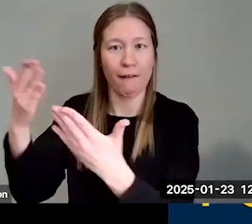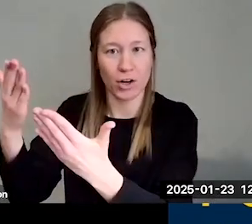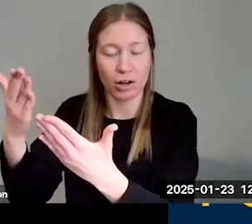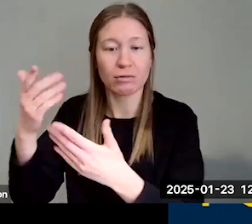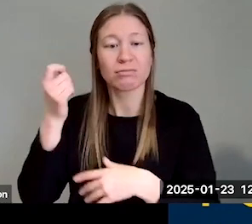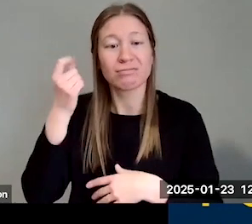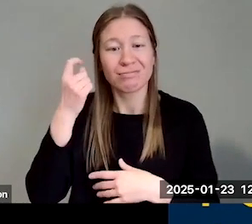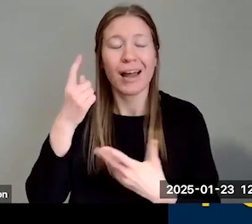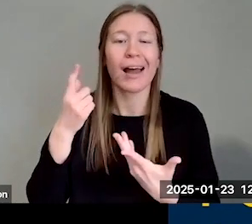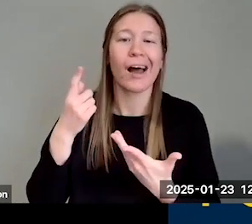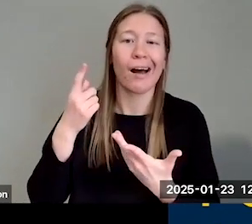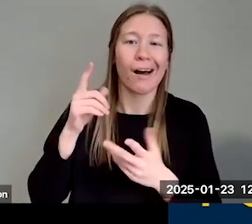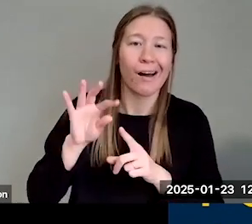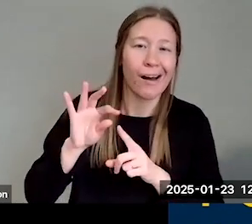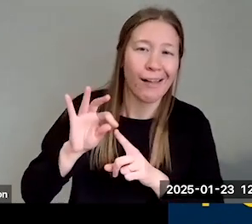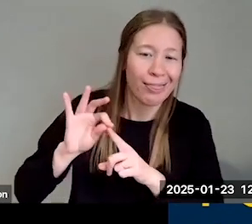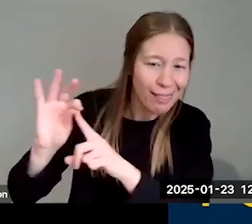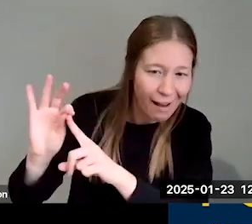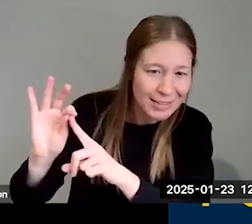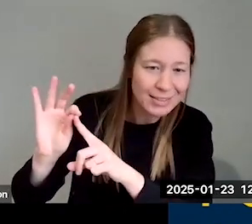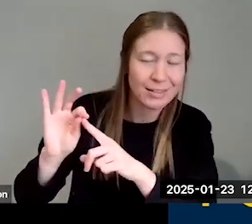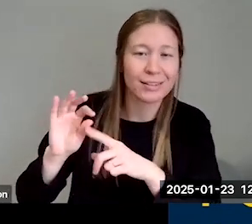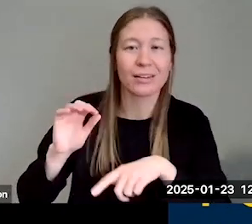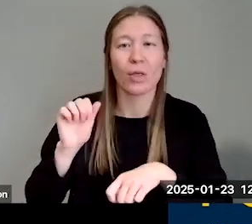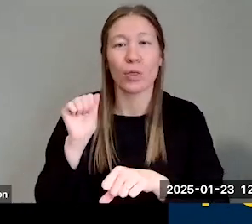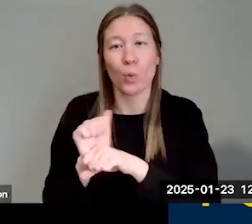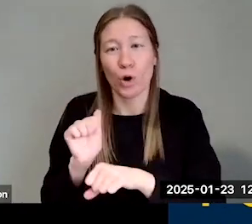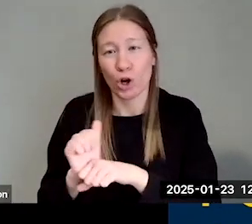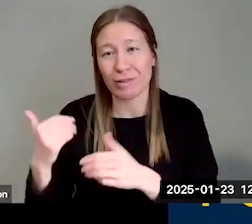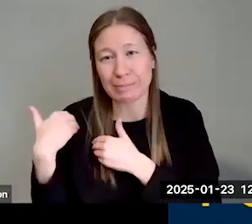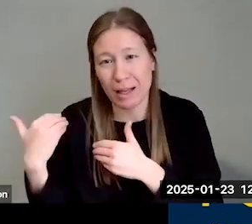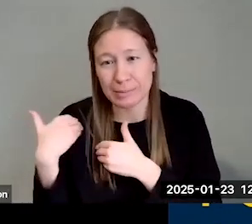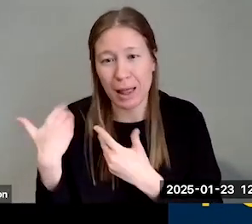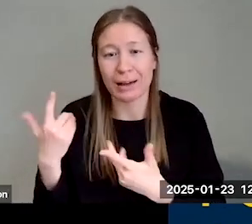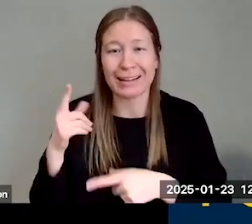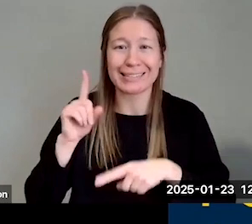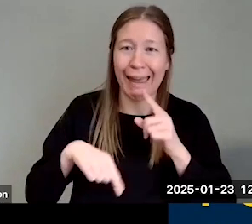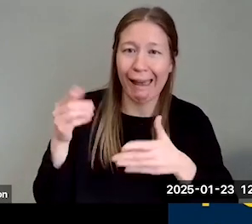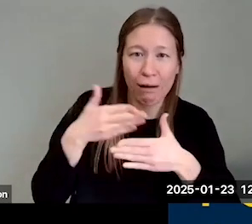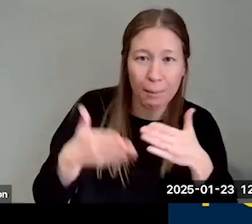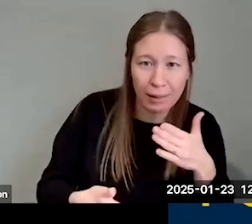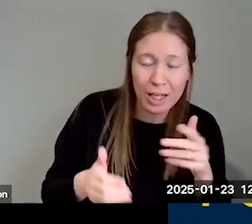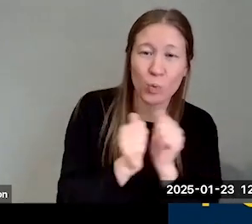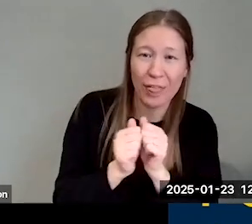or again, poses a direct threat. So perhaps an individual who was unable